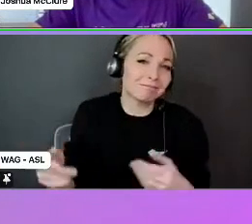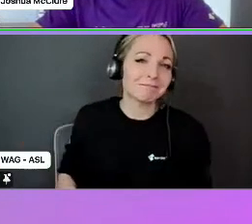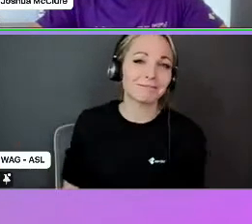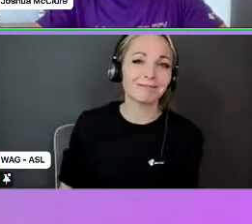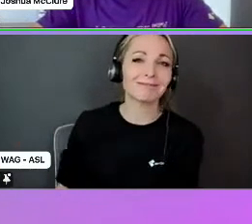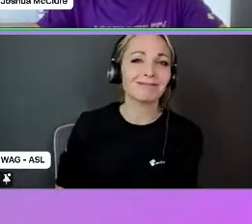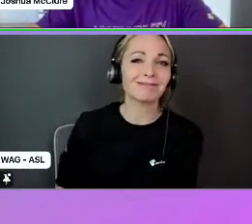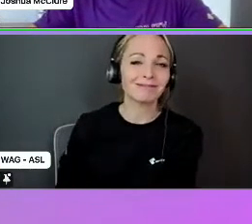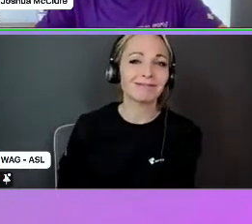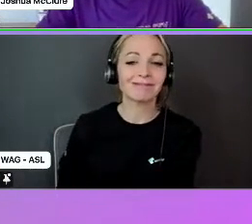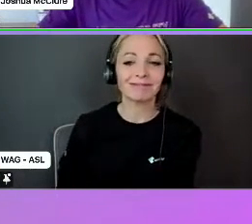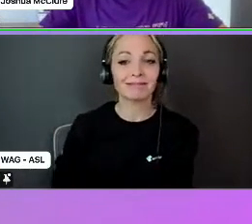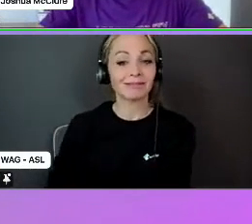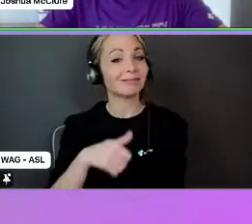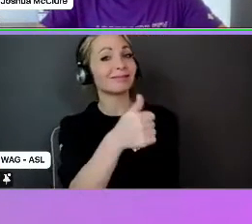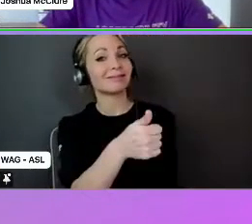pieces of text.